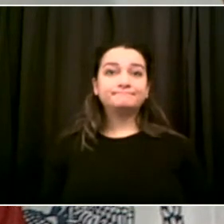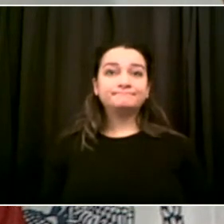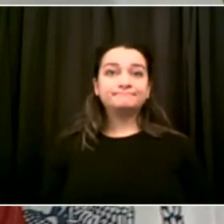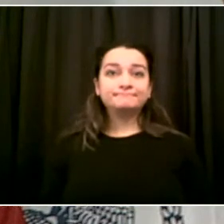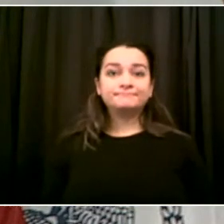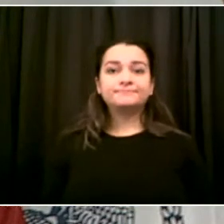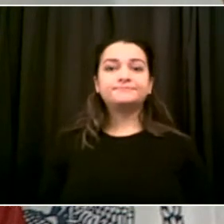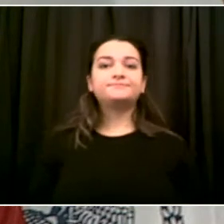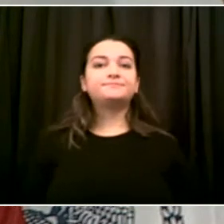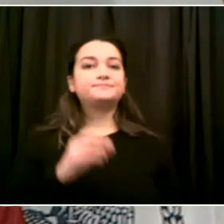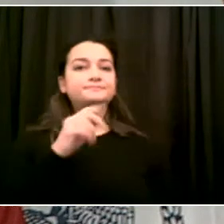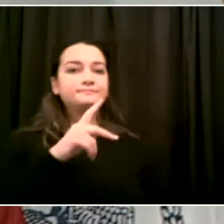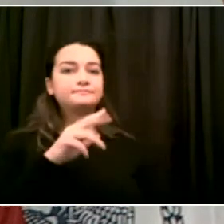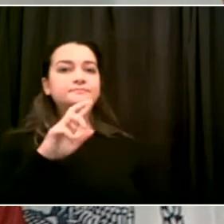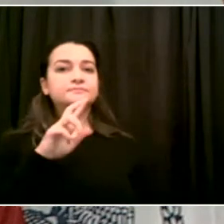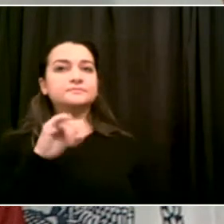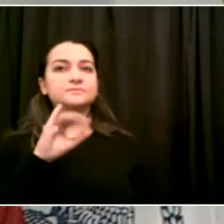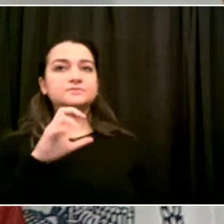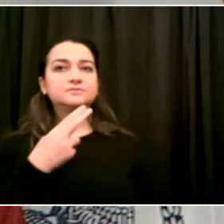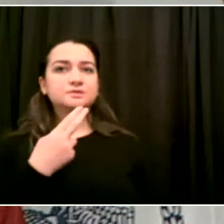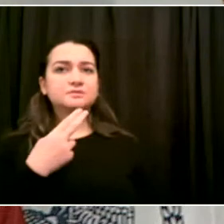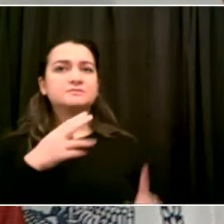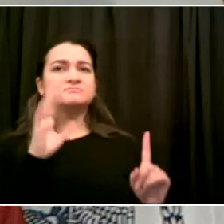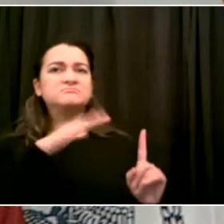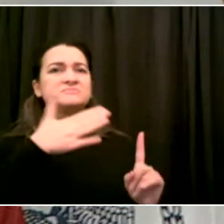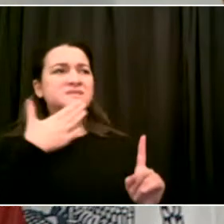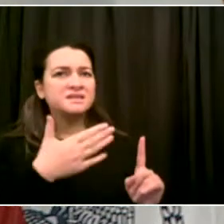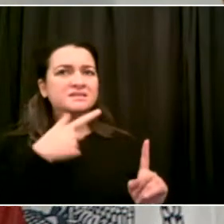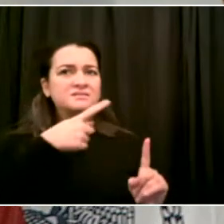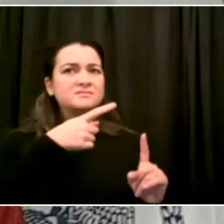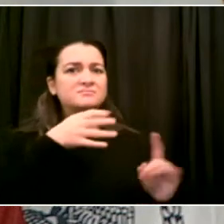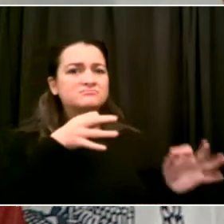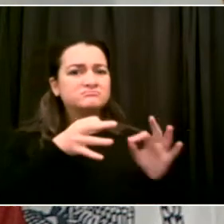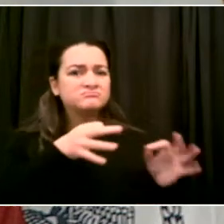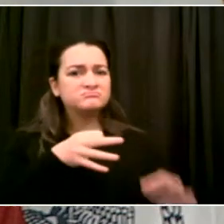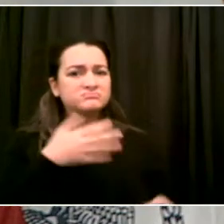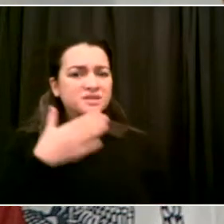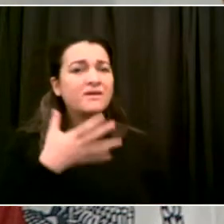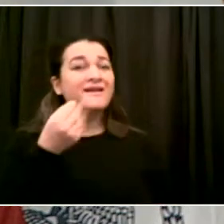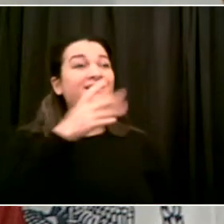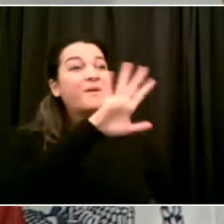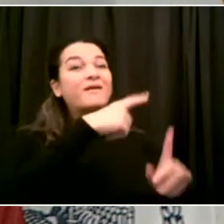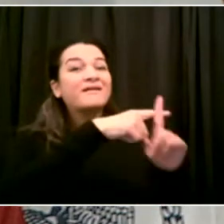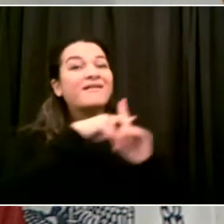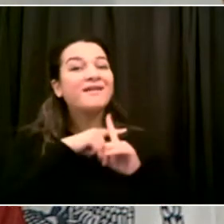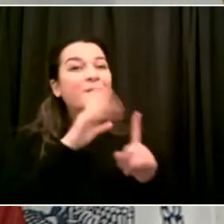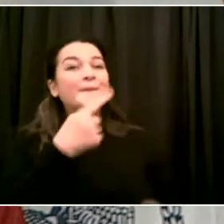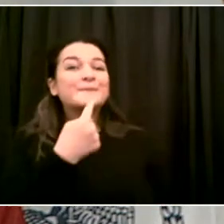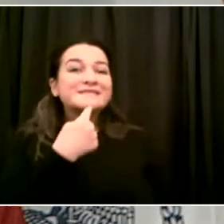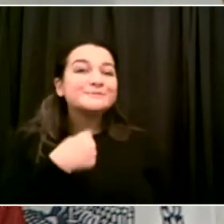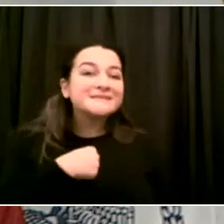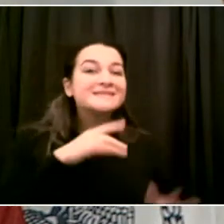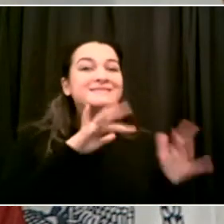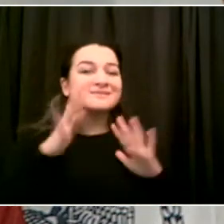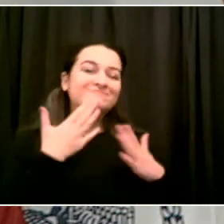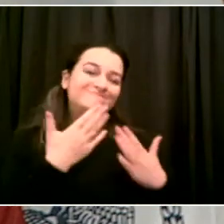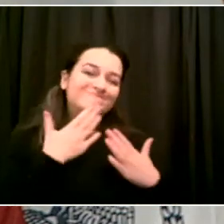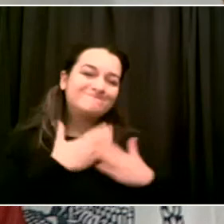HERE. IT'S TALK I NEGLECTED TO THANK YOU FOR YOUR KIND WORDS AND I DO APPRECIIATE THEM. BUT MOTHER